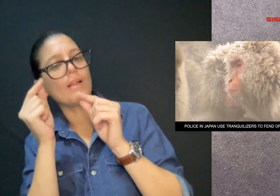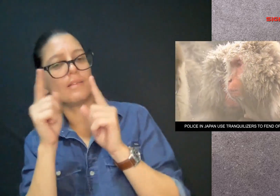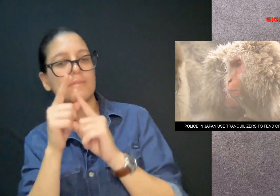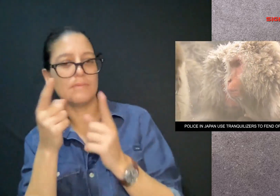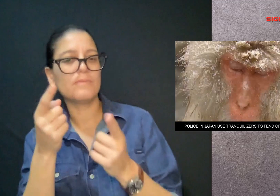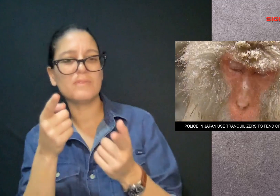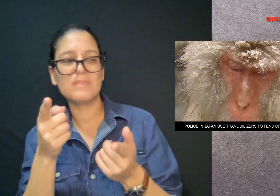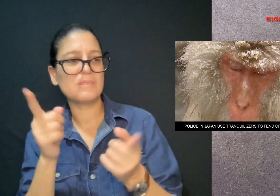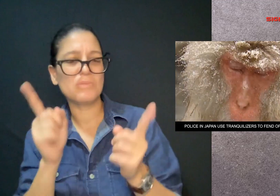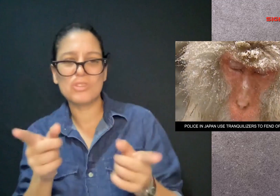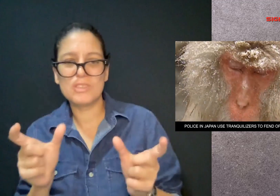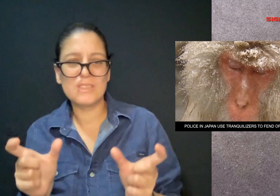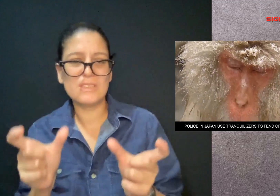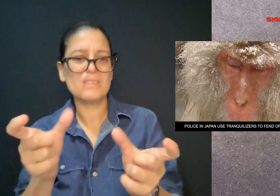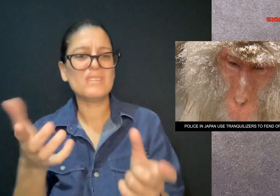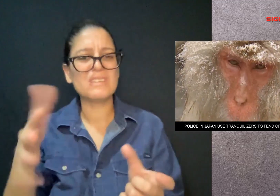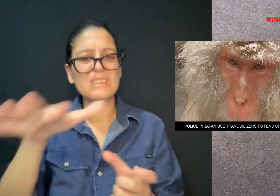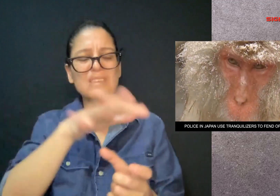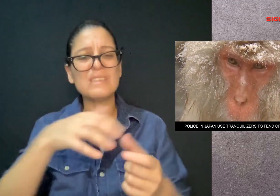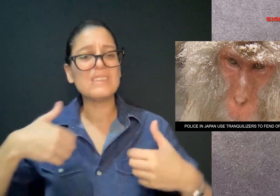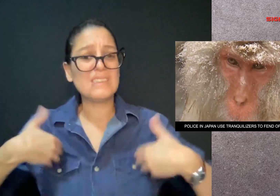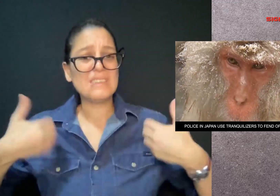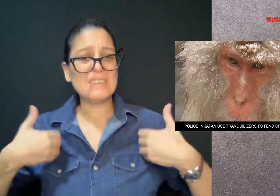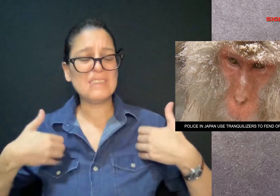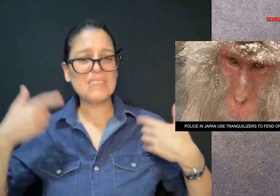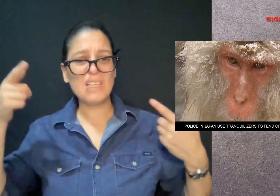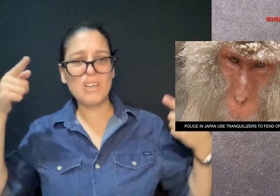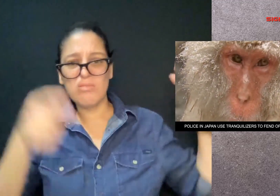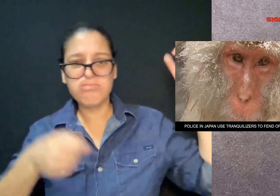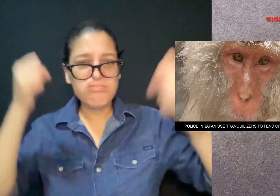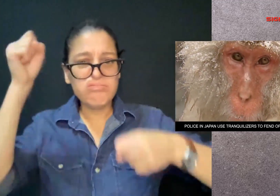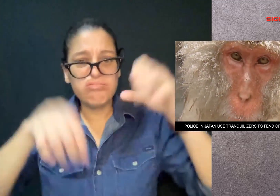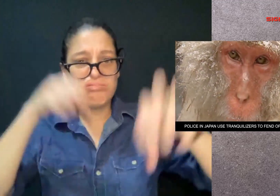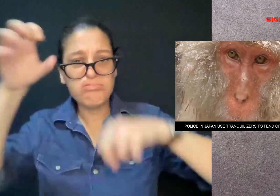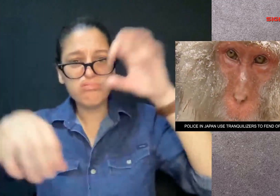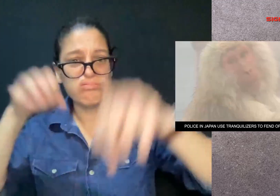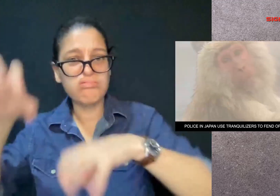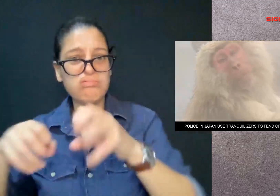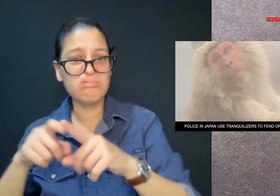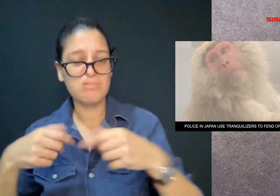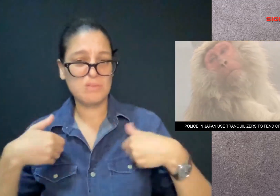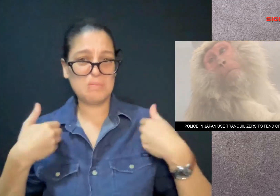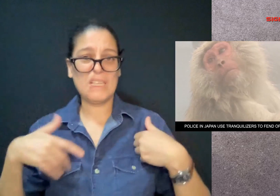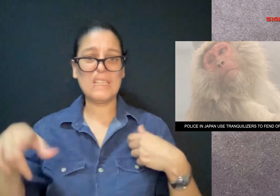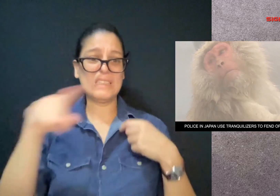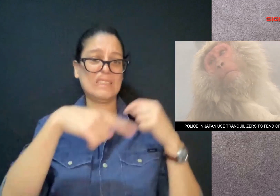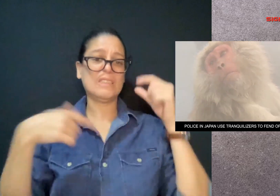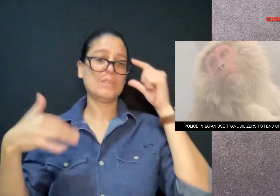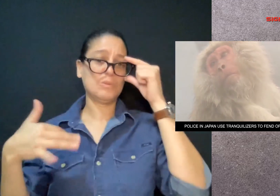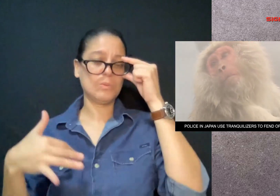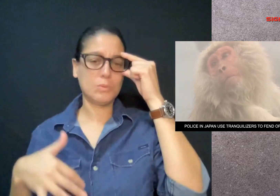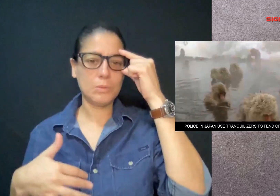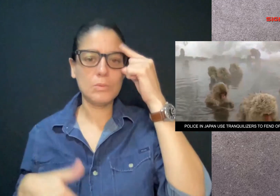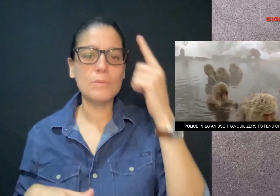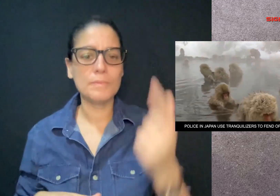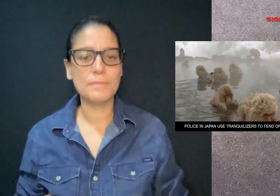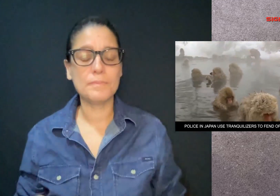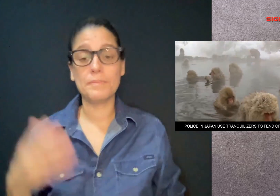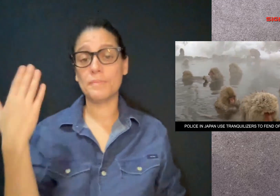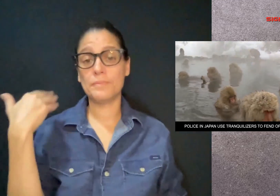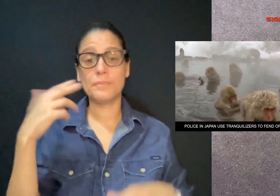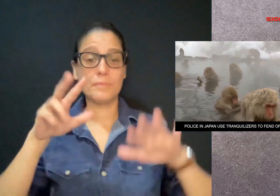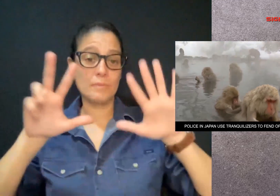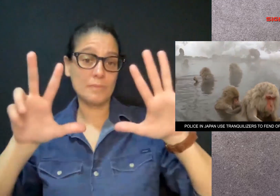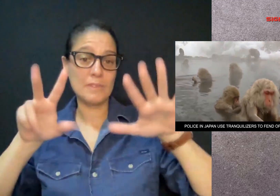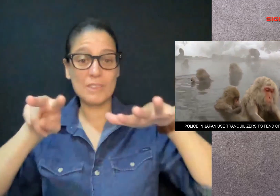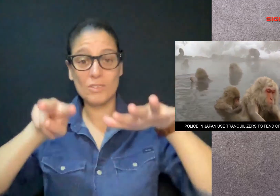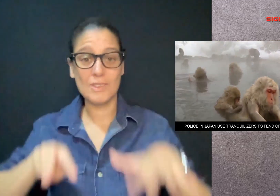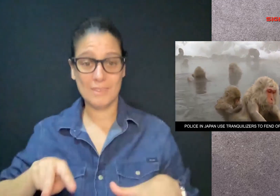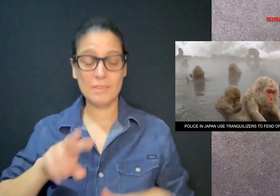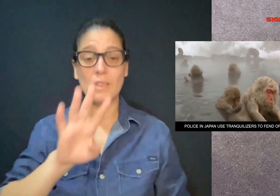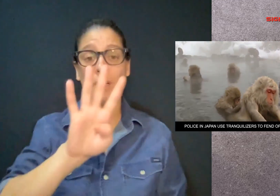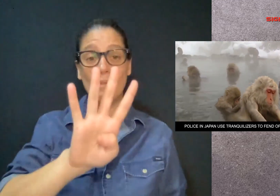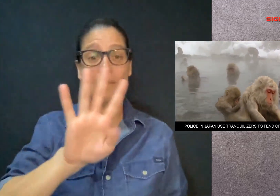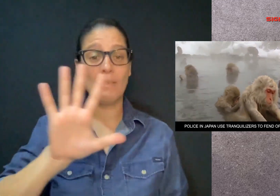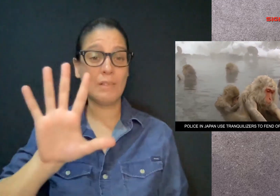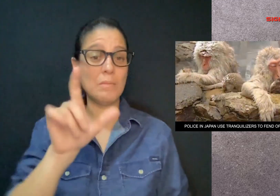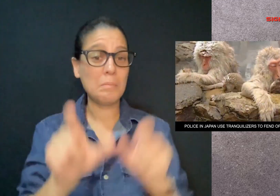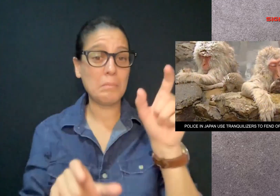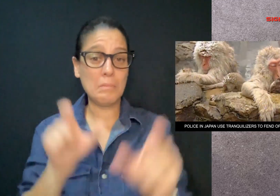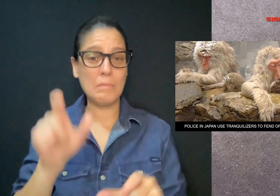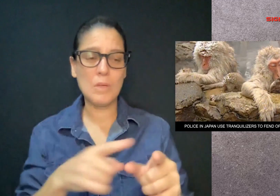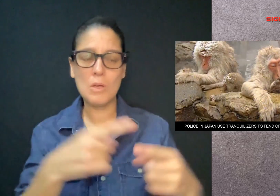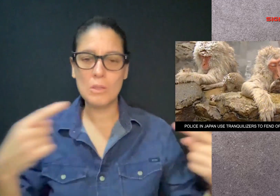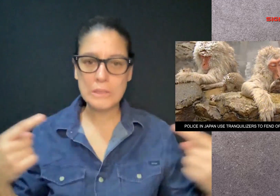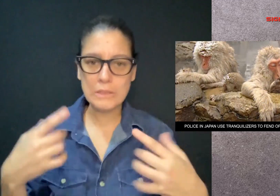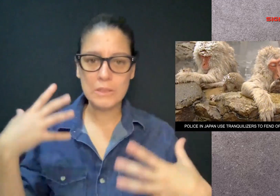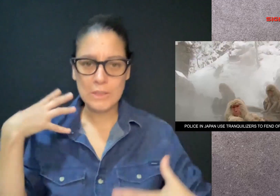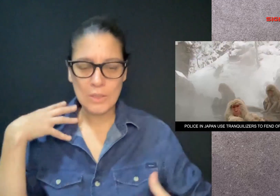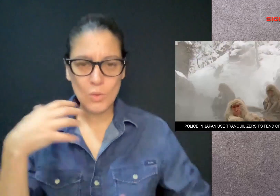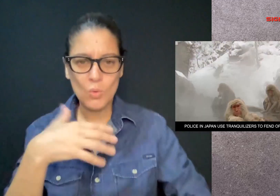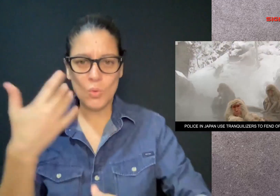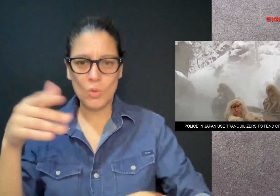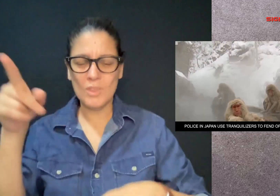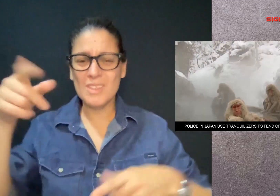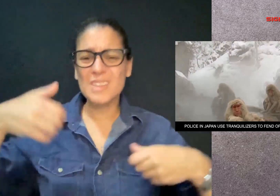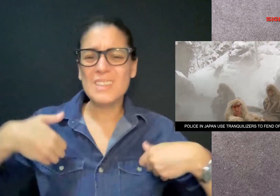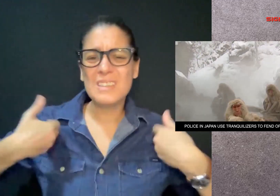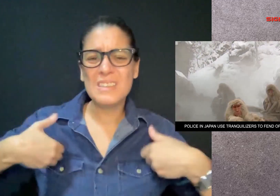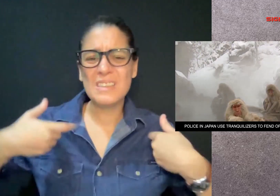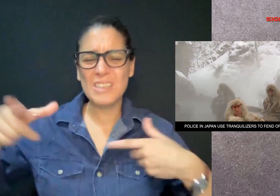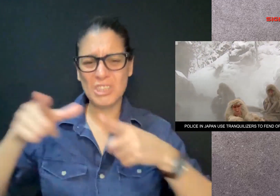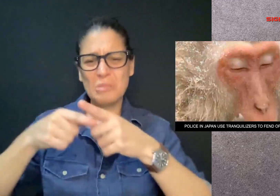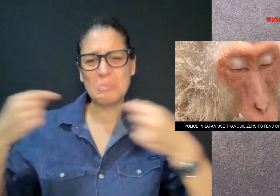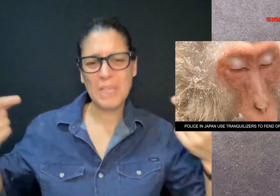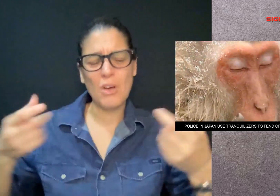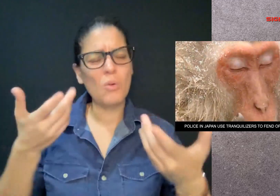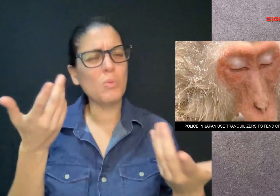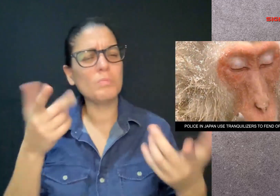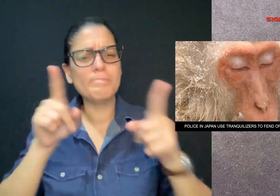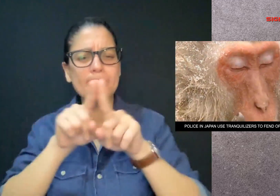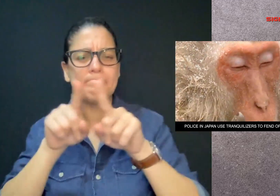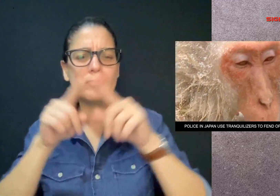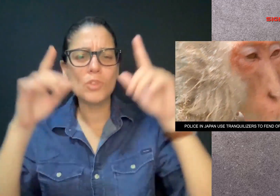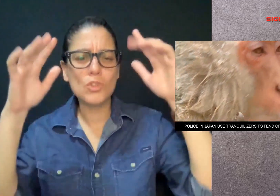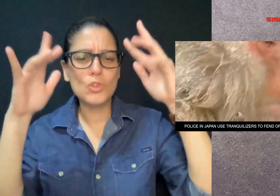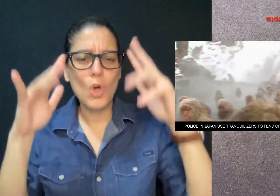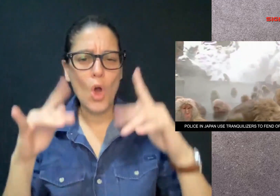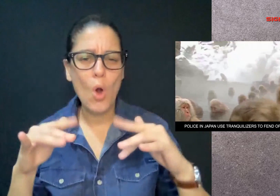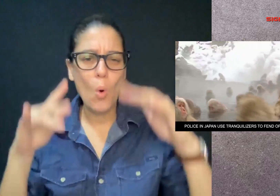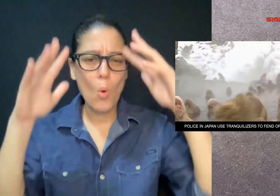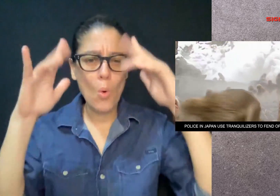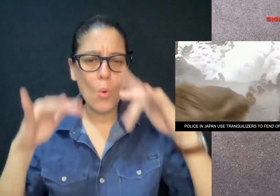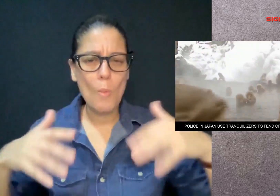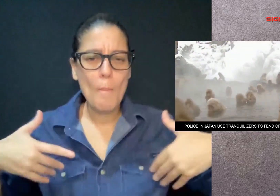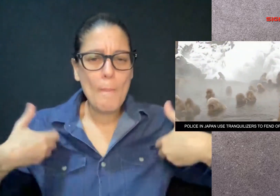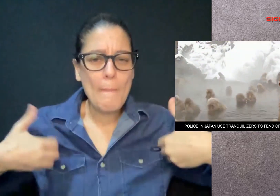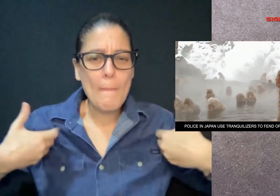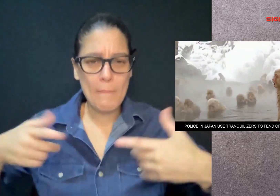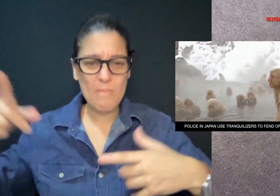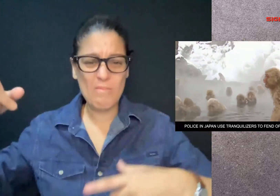guns to deal with the recent monkey attacks since July 8 45 people have been injured by